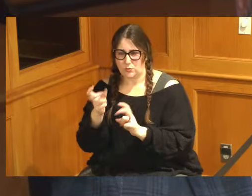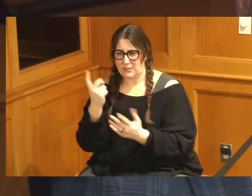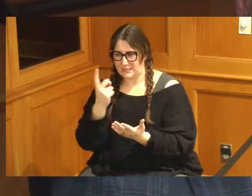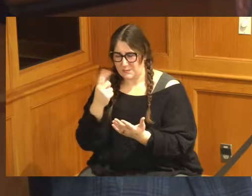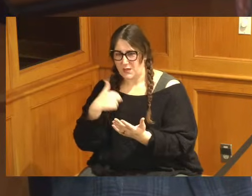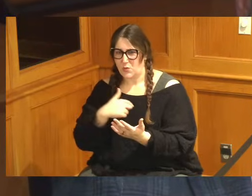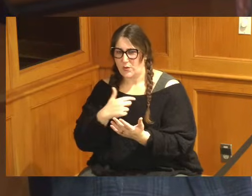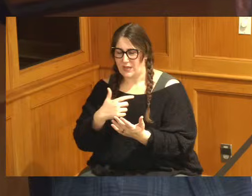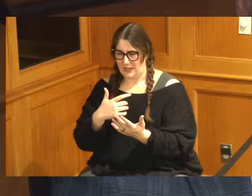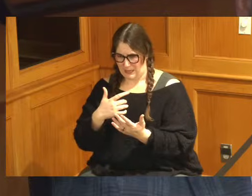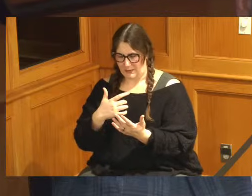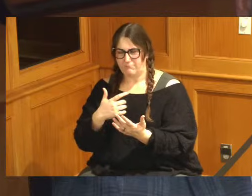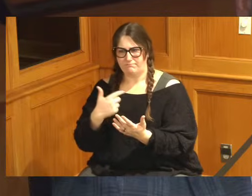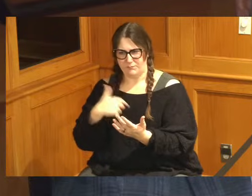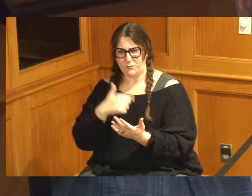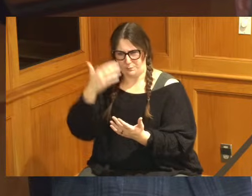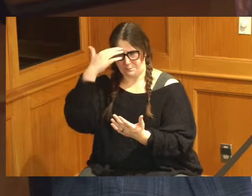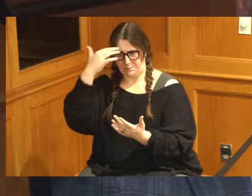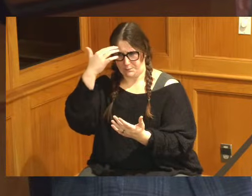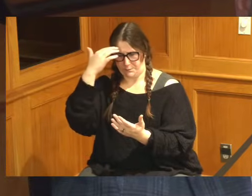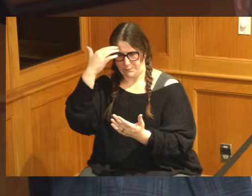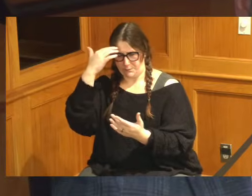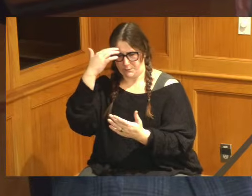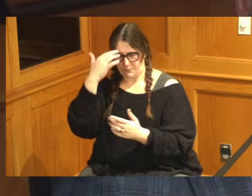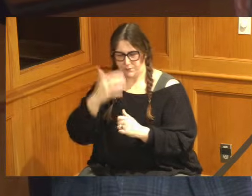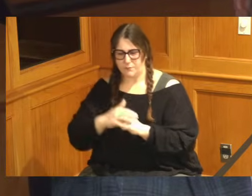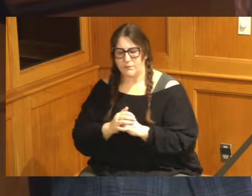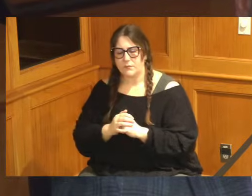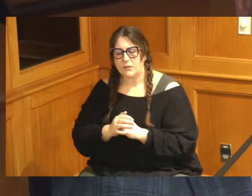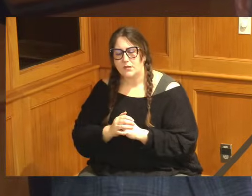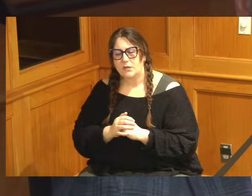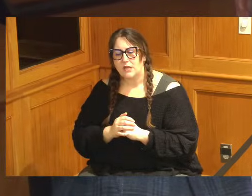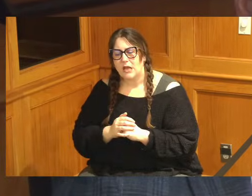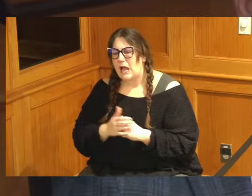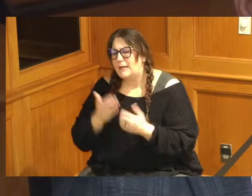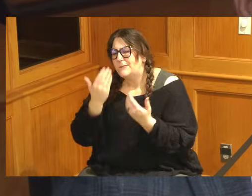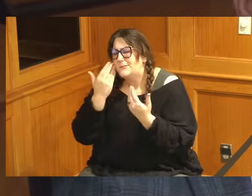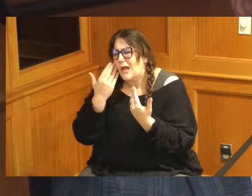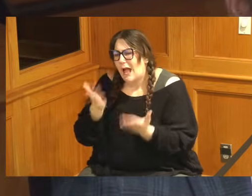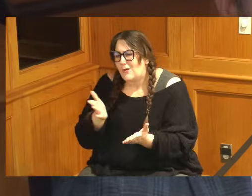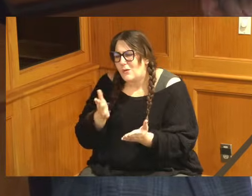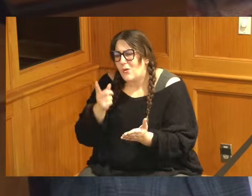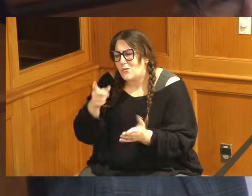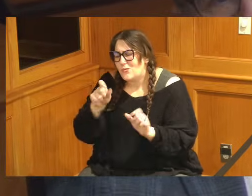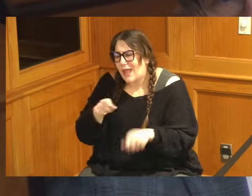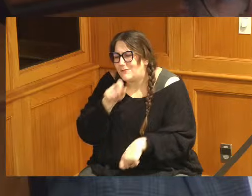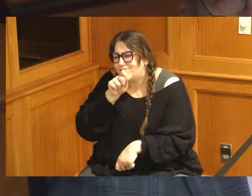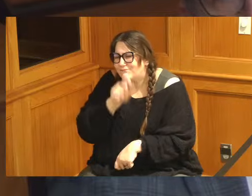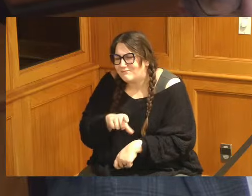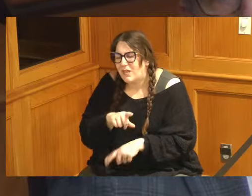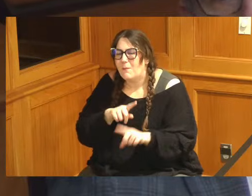been keyed into. Um, and I don't know if you can divulge this, but as you say, you've um,